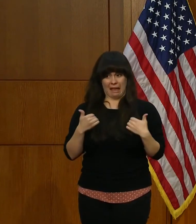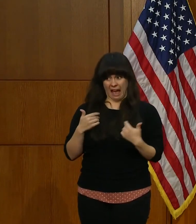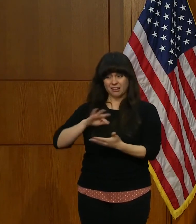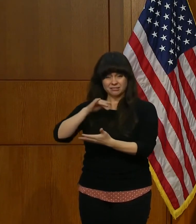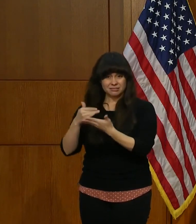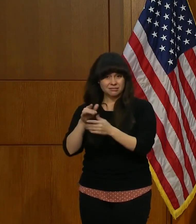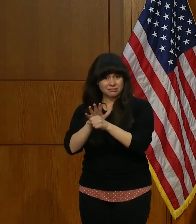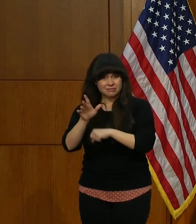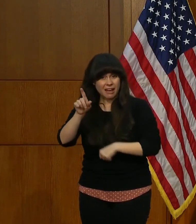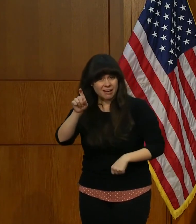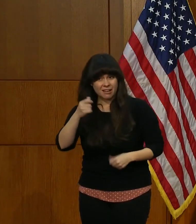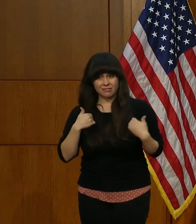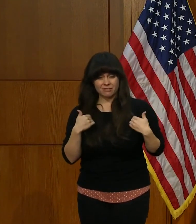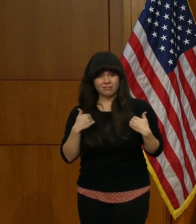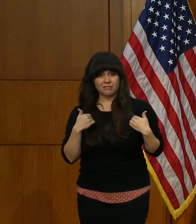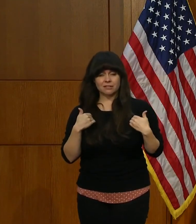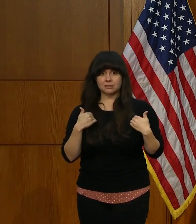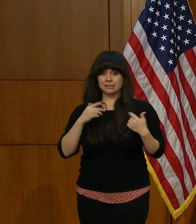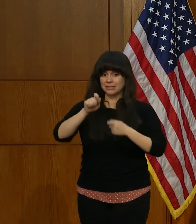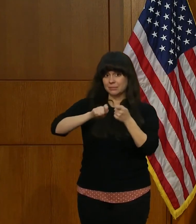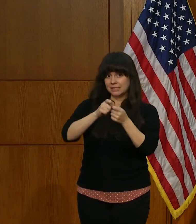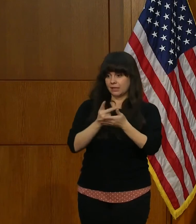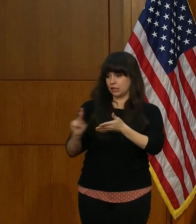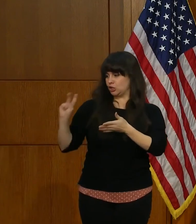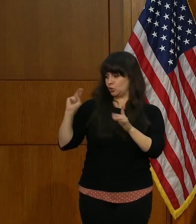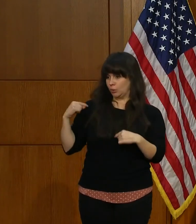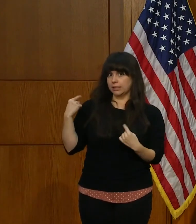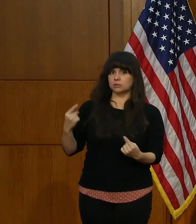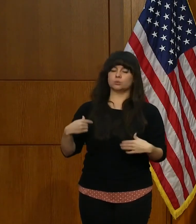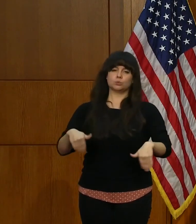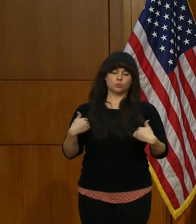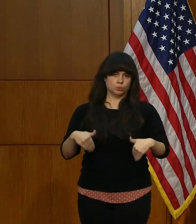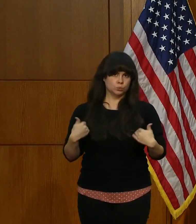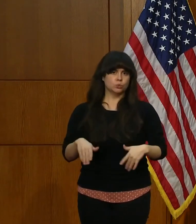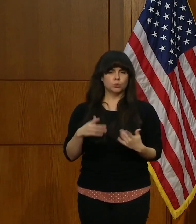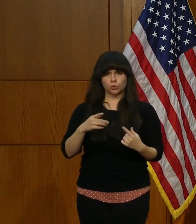AND THERE HAS BEEN A LOT OF UNCERTAINTY ABOUT THAT, ESPECIALLY OVER THE PAST TWO